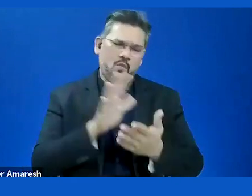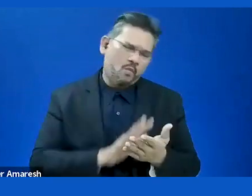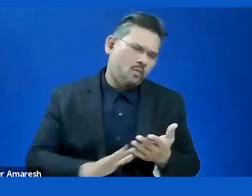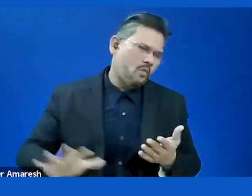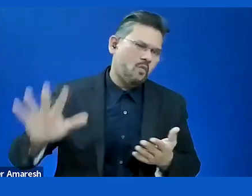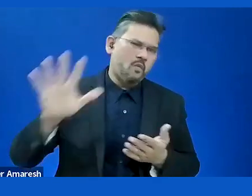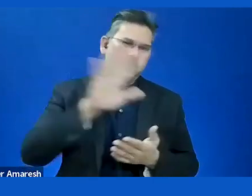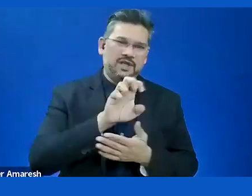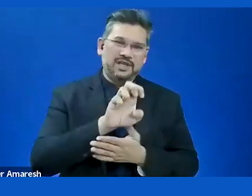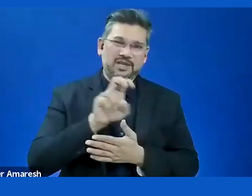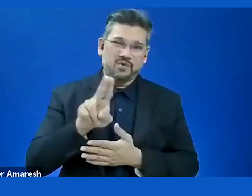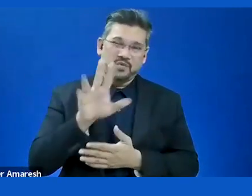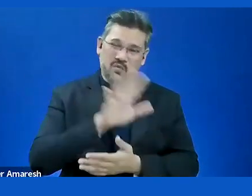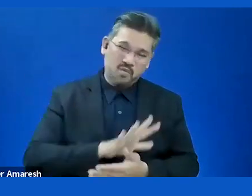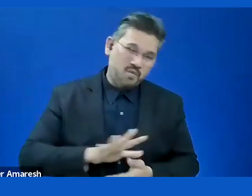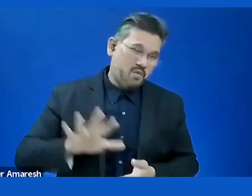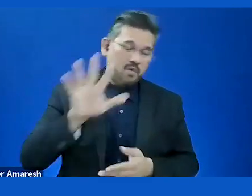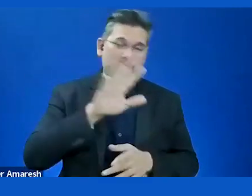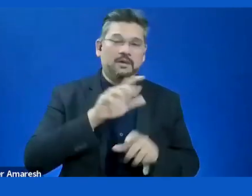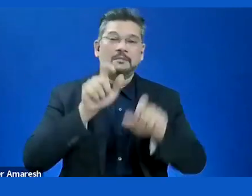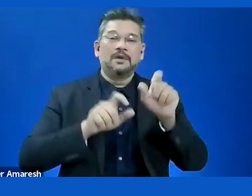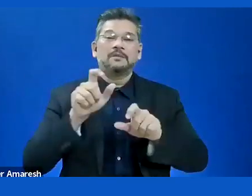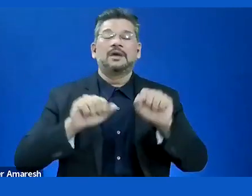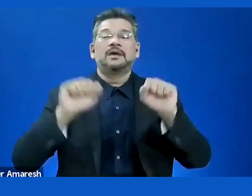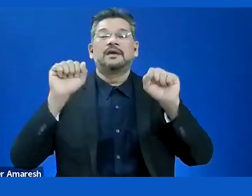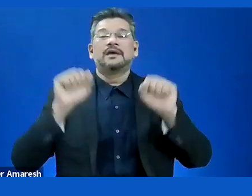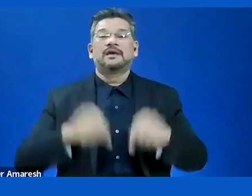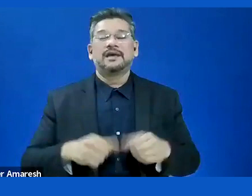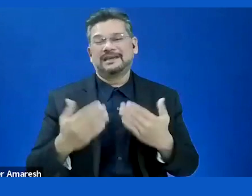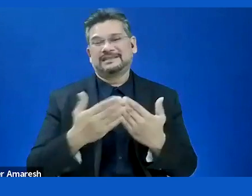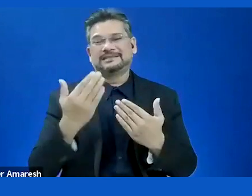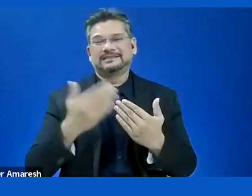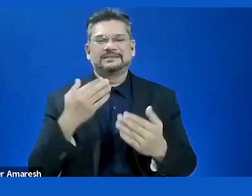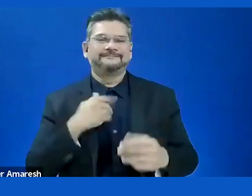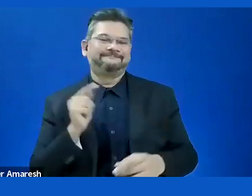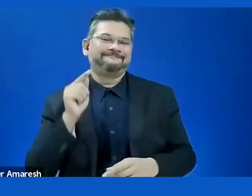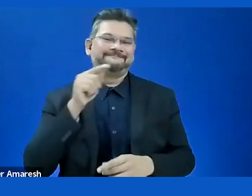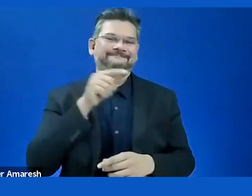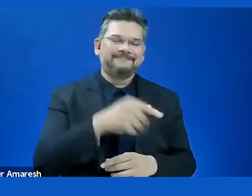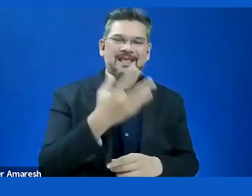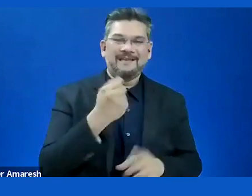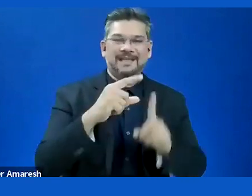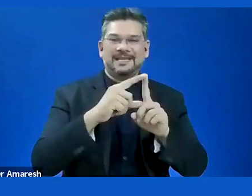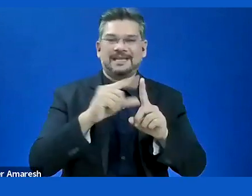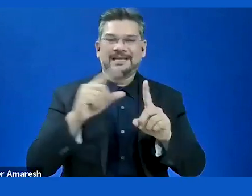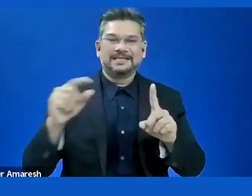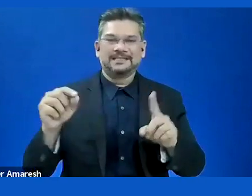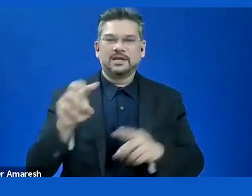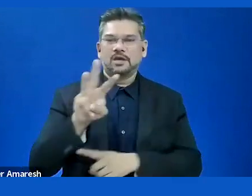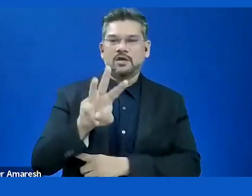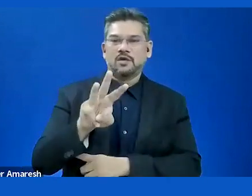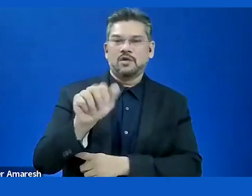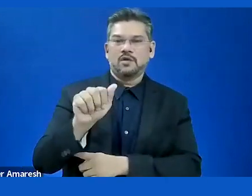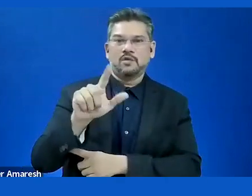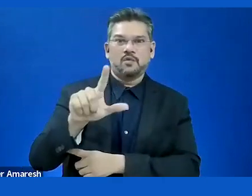entitled to a so-called personal digital wallet. Now is the catchy part. The digital wallet must be